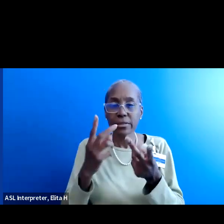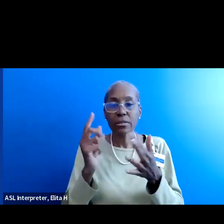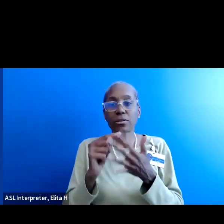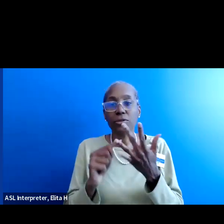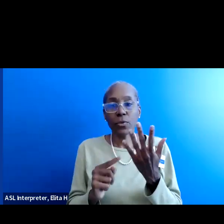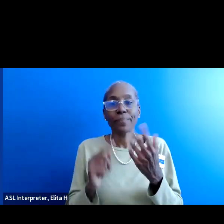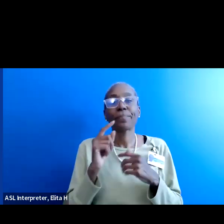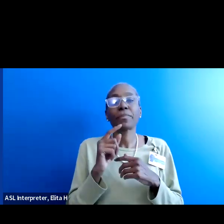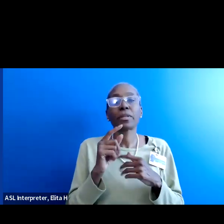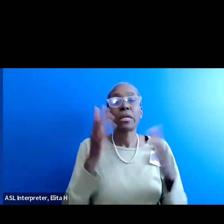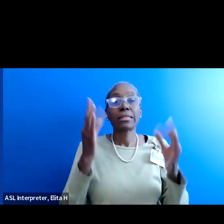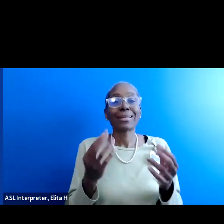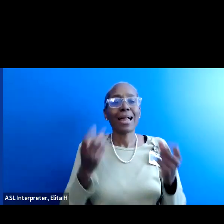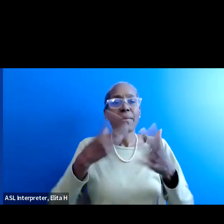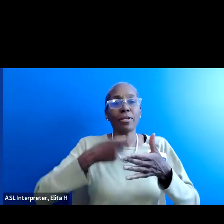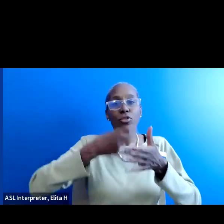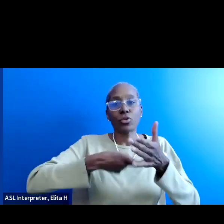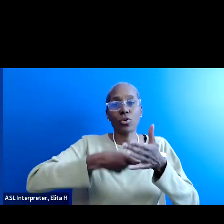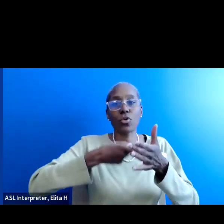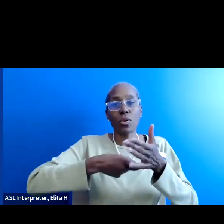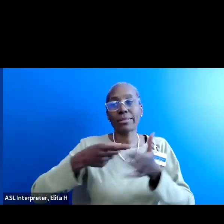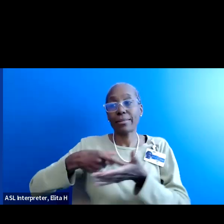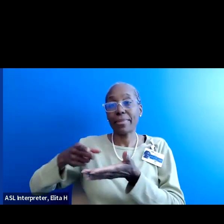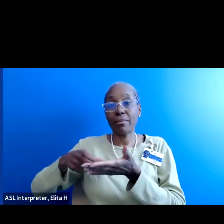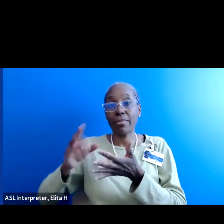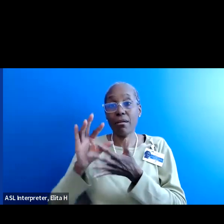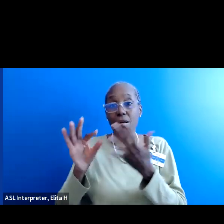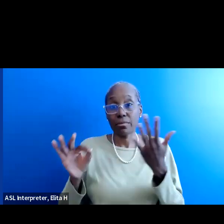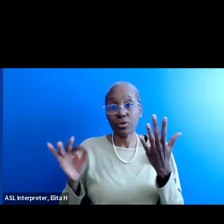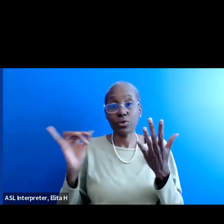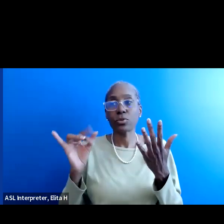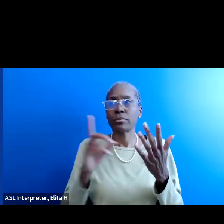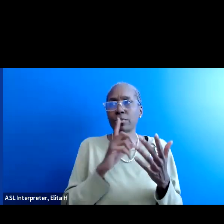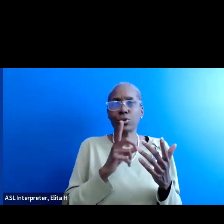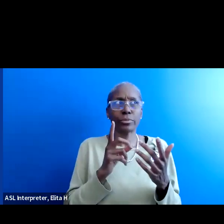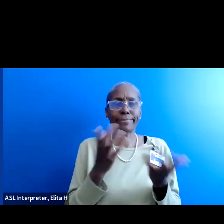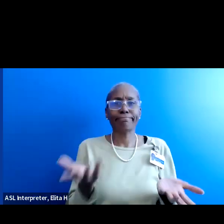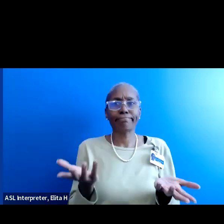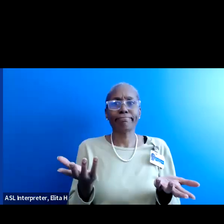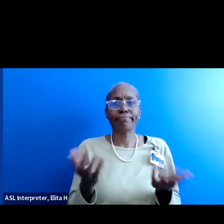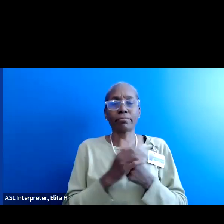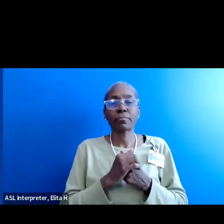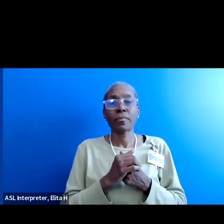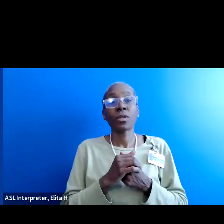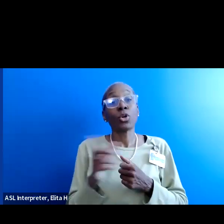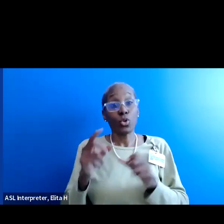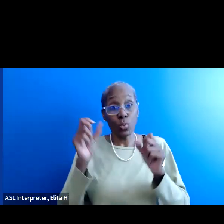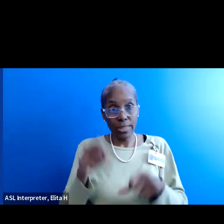You need to determine the cost of care and payment options to make sure that you can access that care.